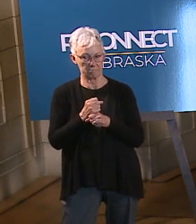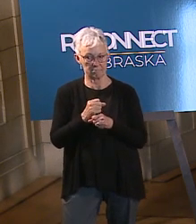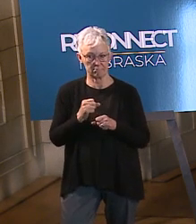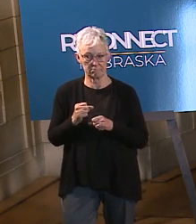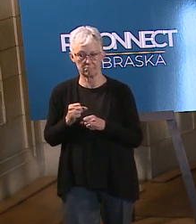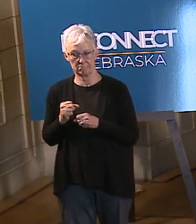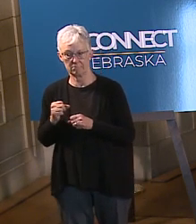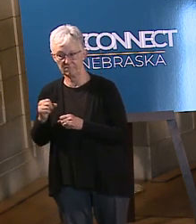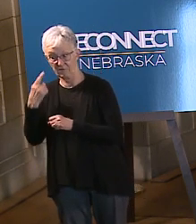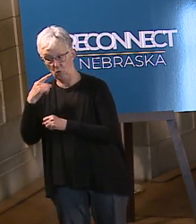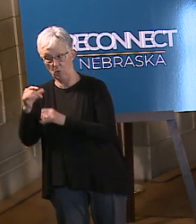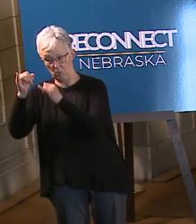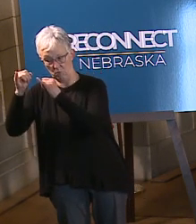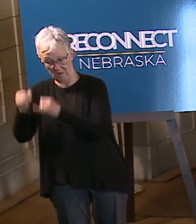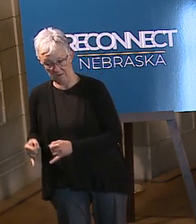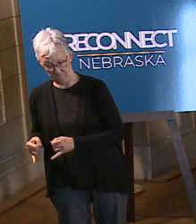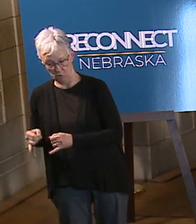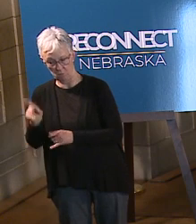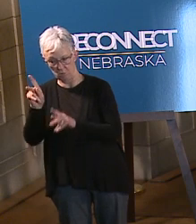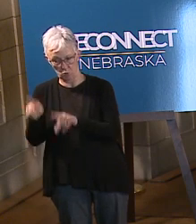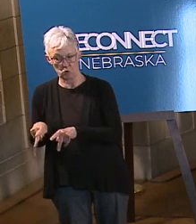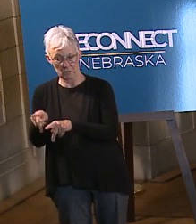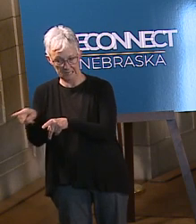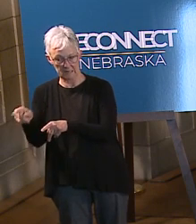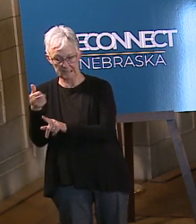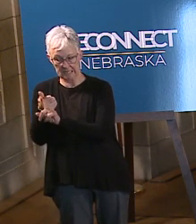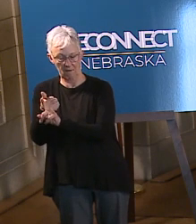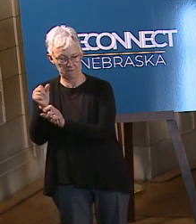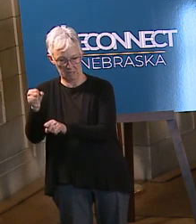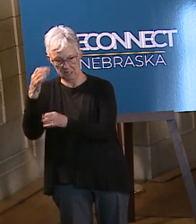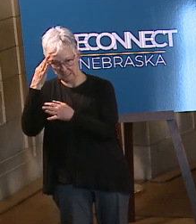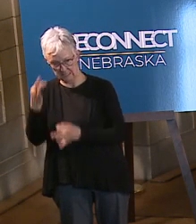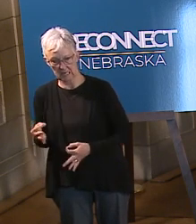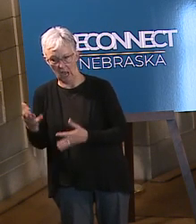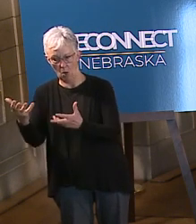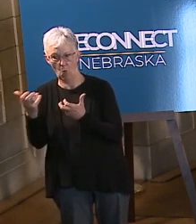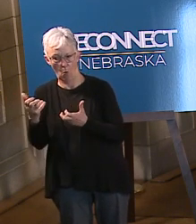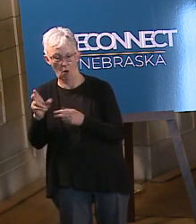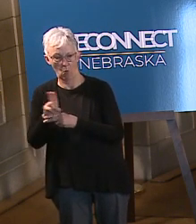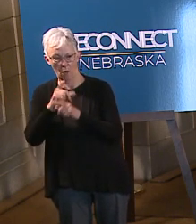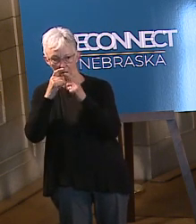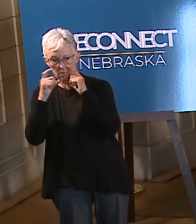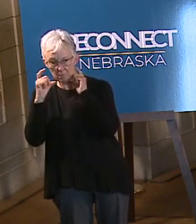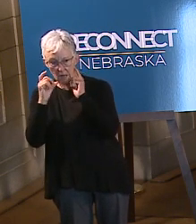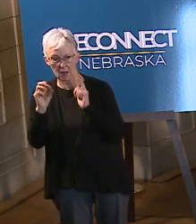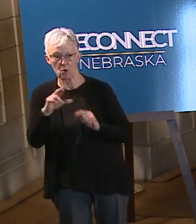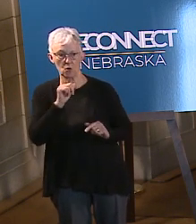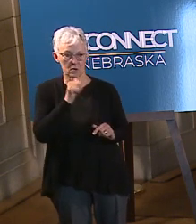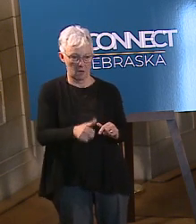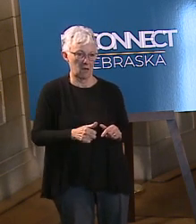MASKS ARE SOMETHING WE DO TO SLOW DOWN THE SPREAD OF THE TRANSMISSION AND COULD MAKE A